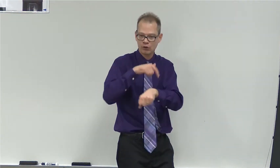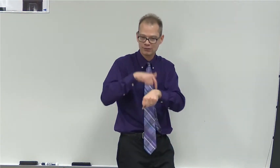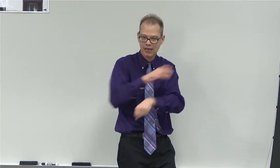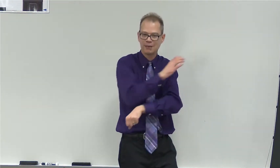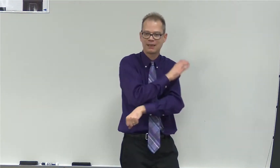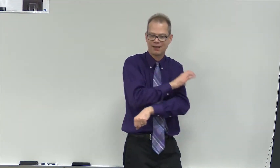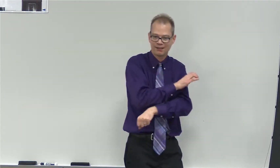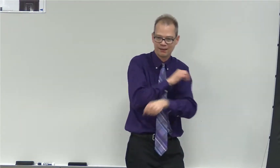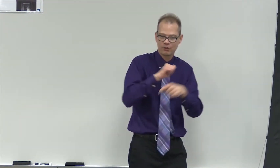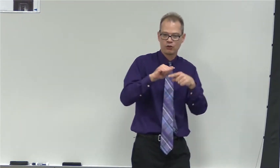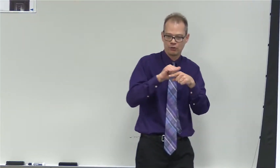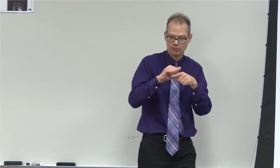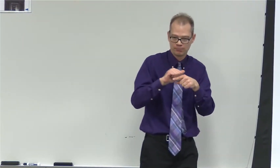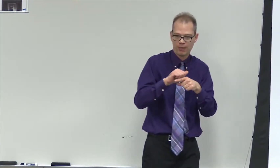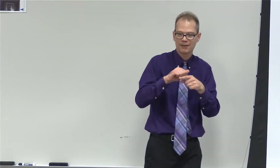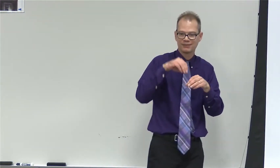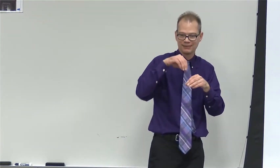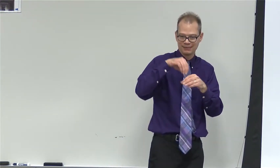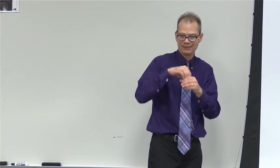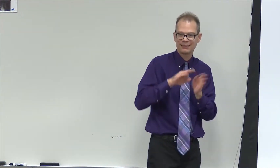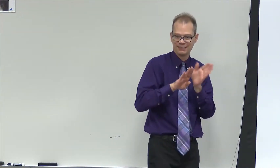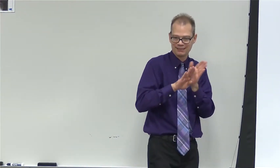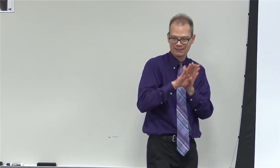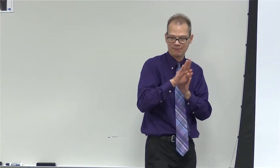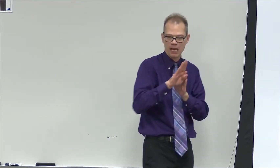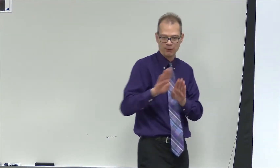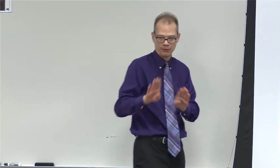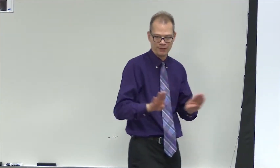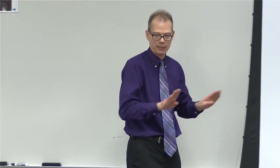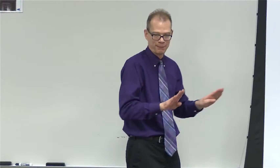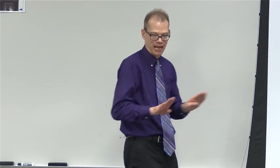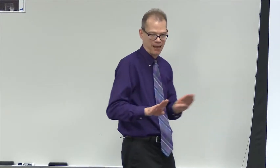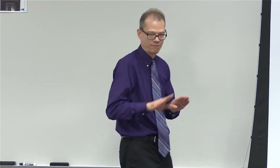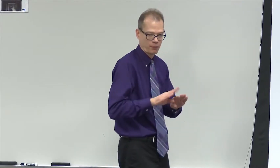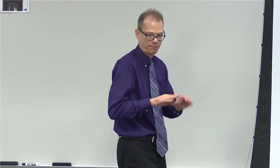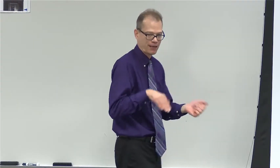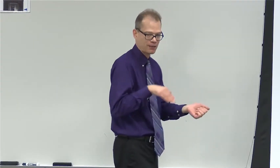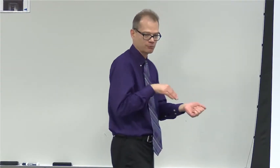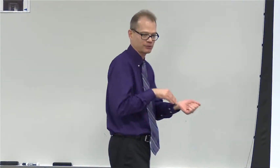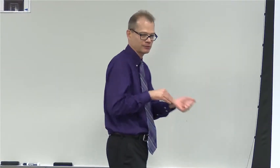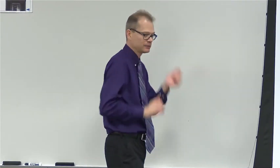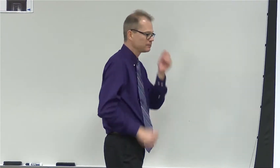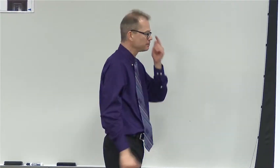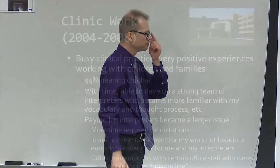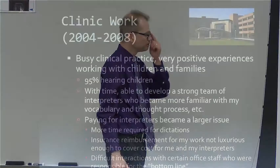So I became a full-time clinical practitioner with pediatrics.